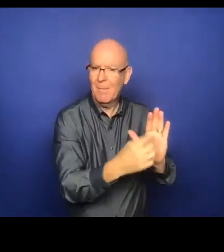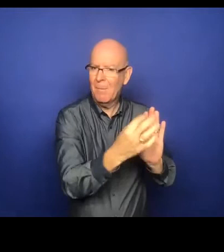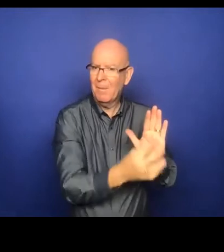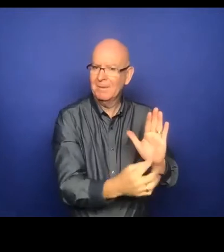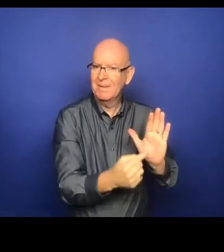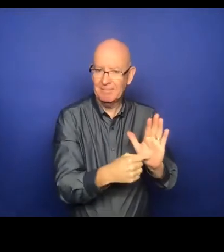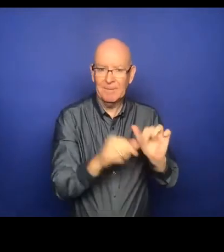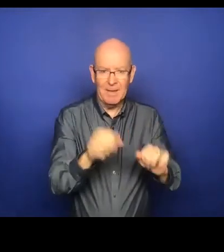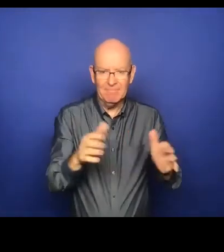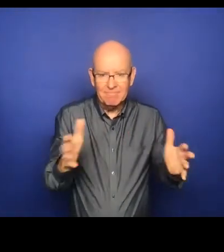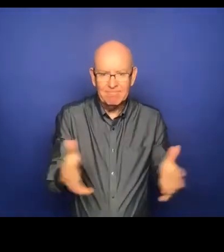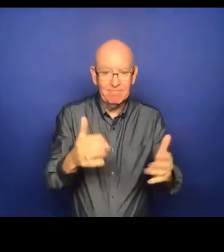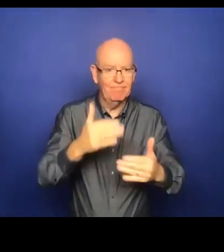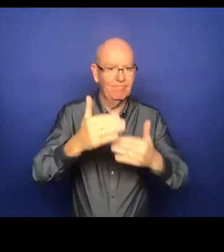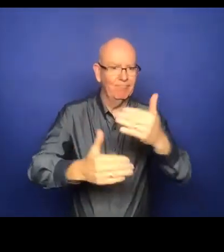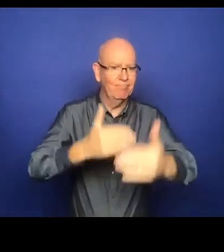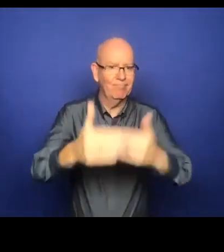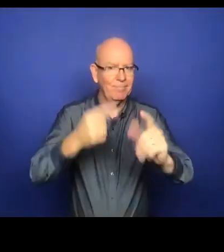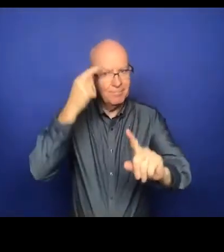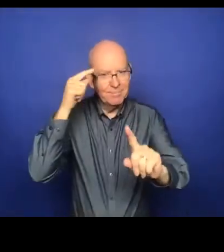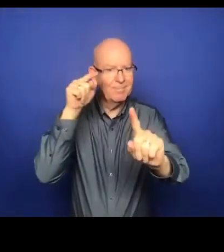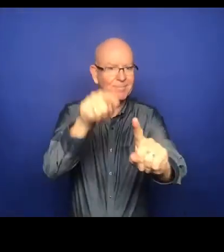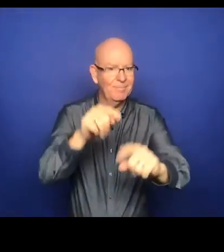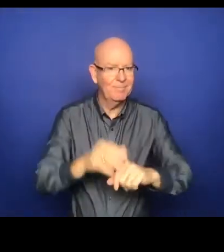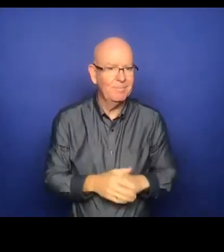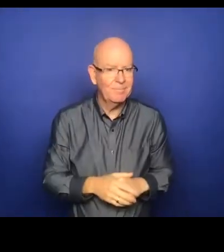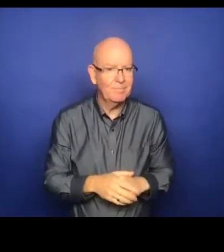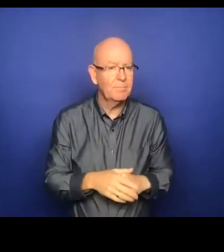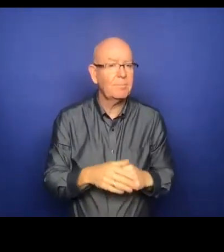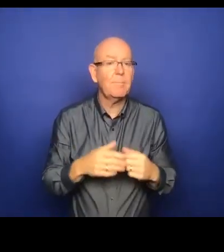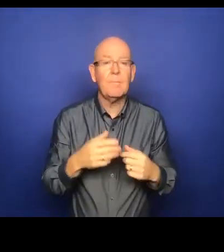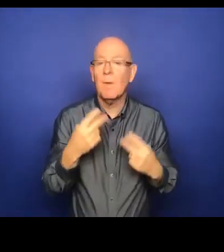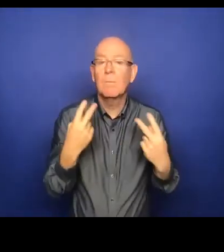identify people with disabilities in comparison to